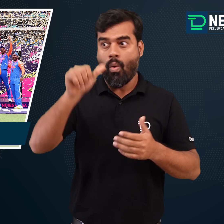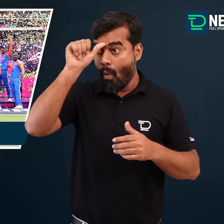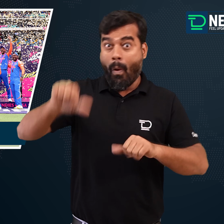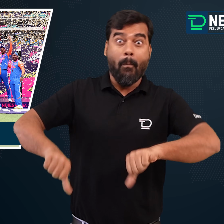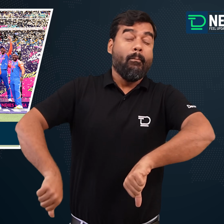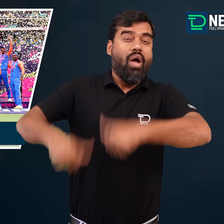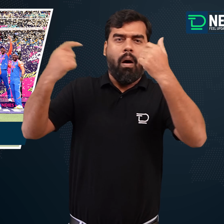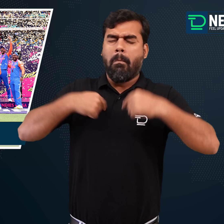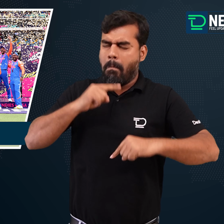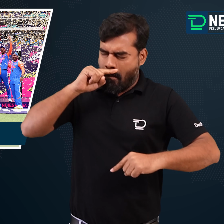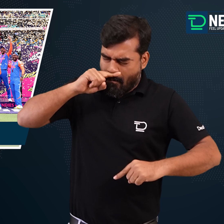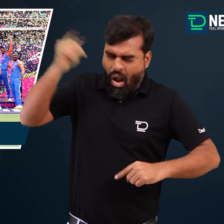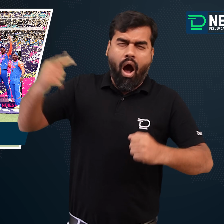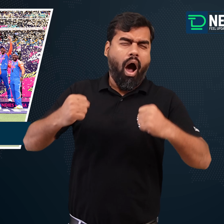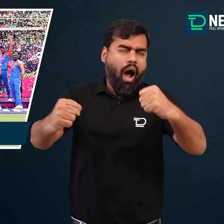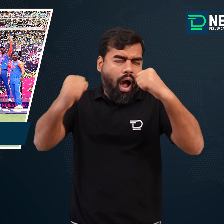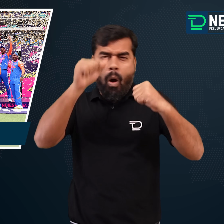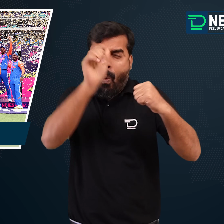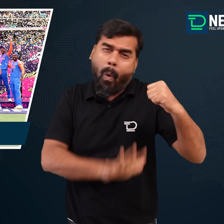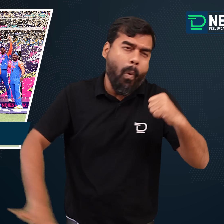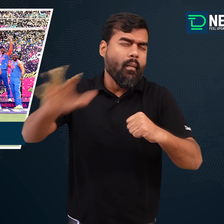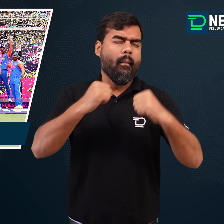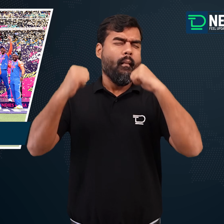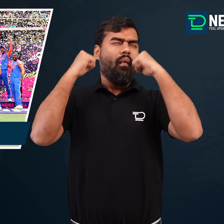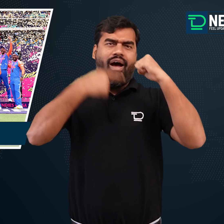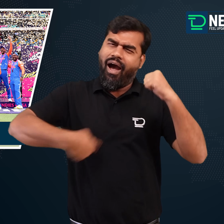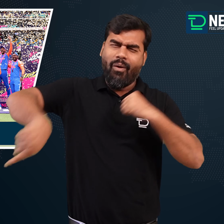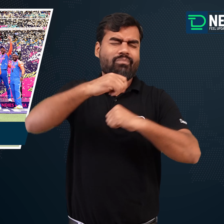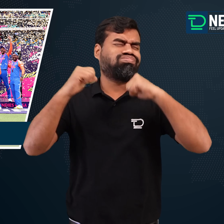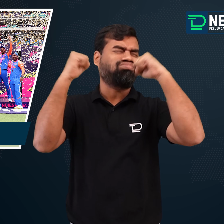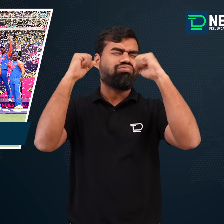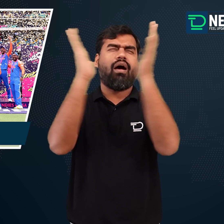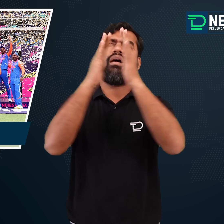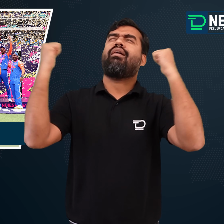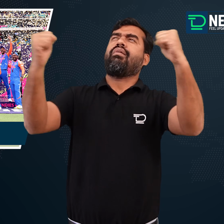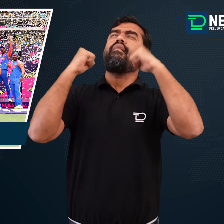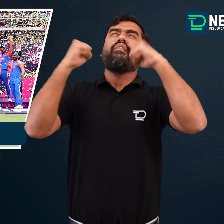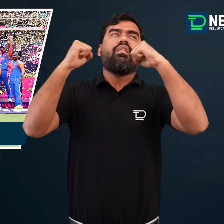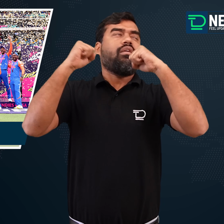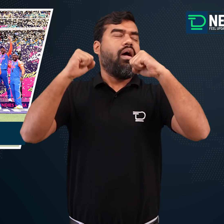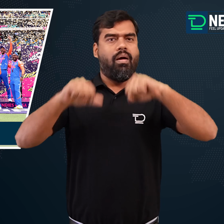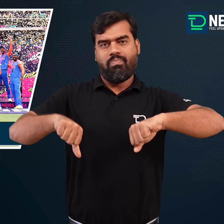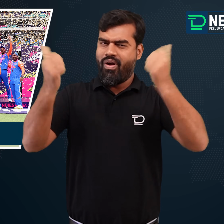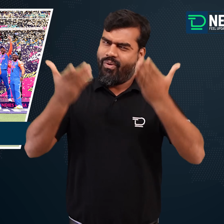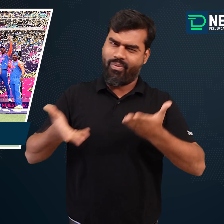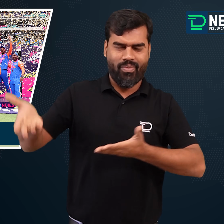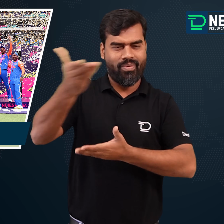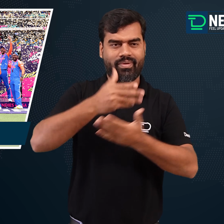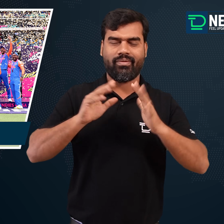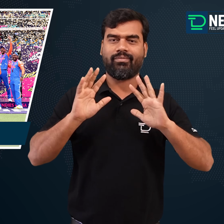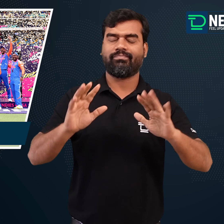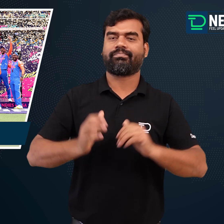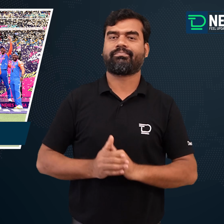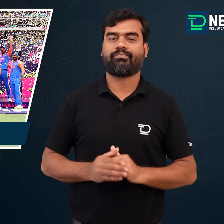As a proud Indian we all celebrated the victory.